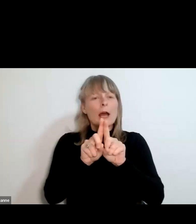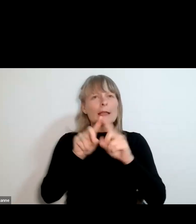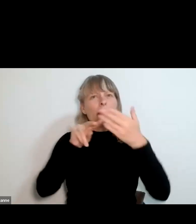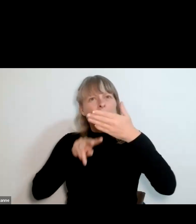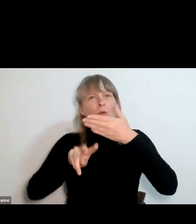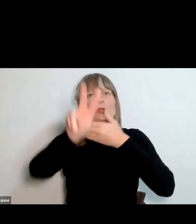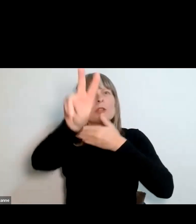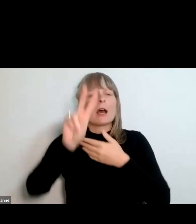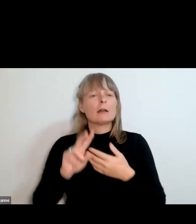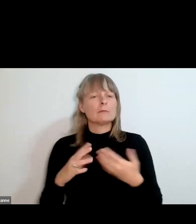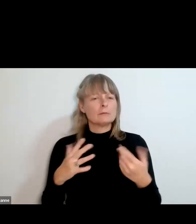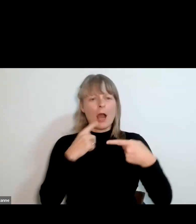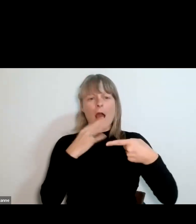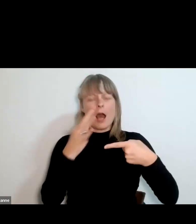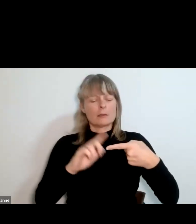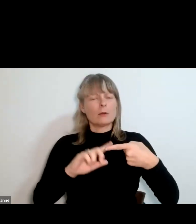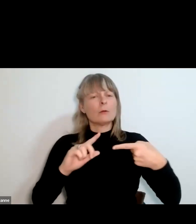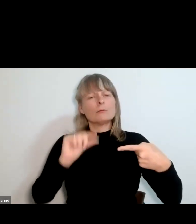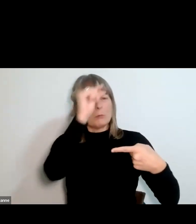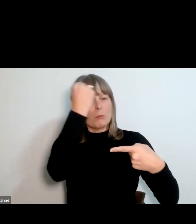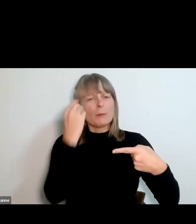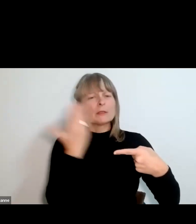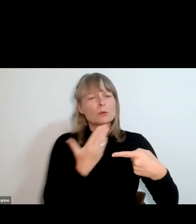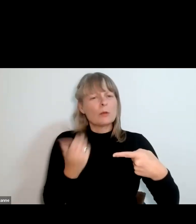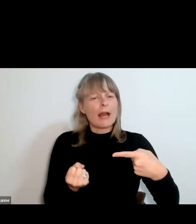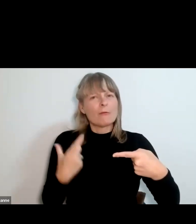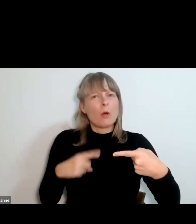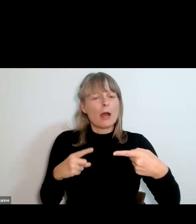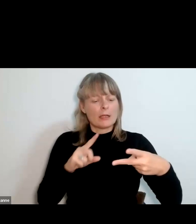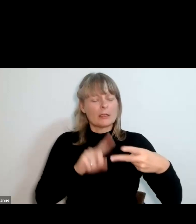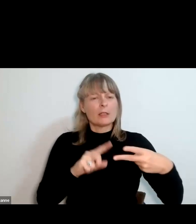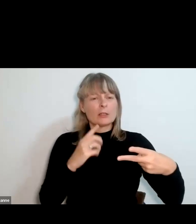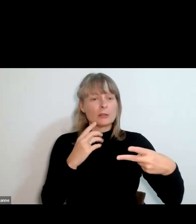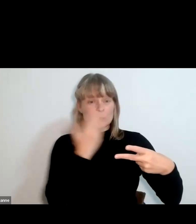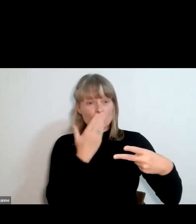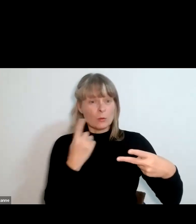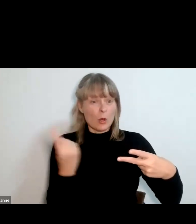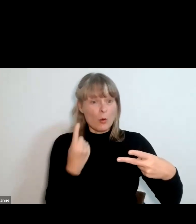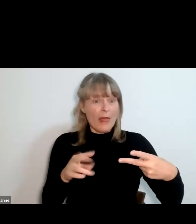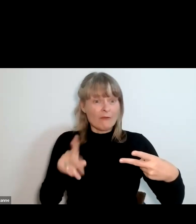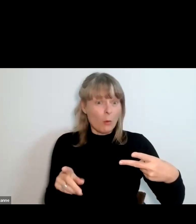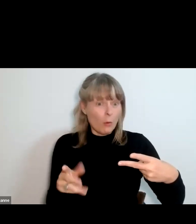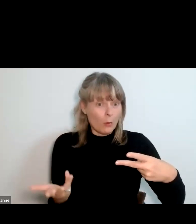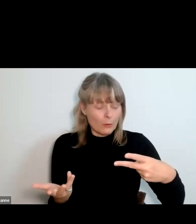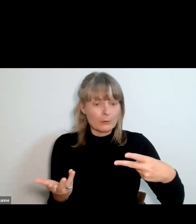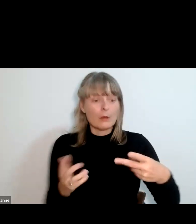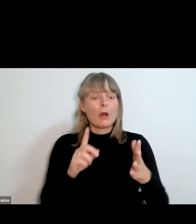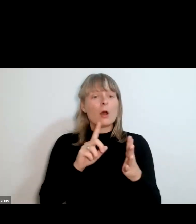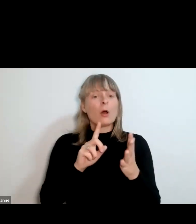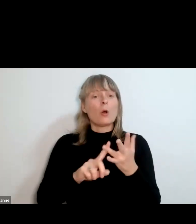their families in 2023. Tonight we would like to stimulate discussion about reimagining what schools could be. And to ask big questions